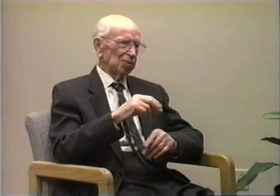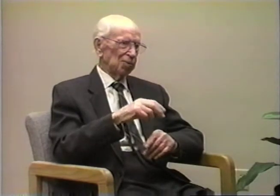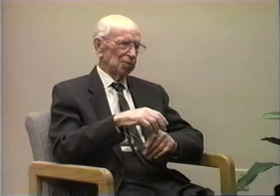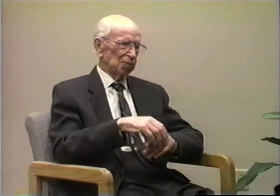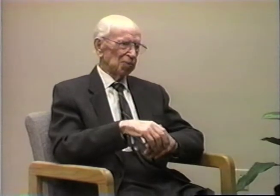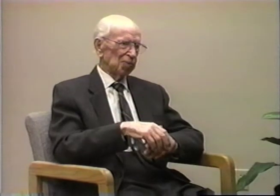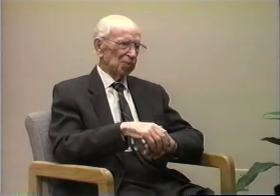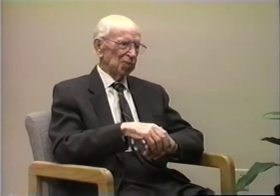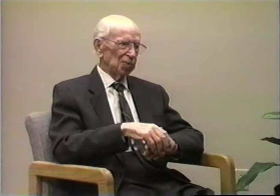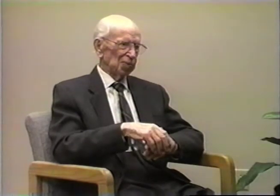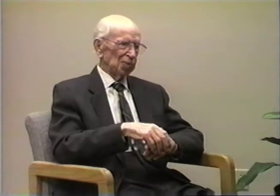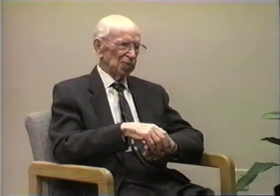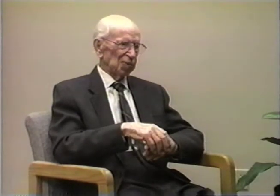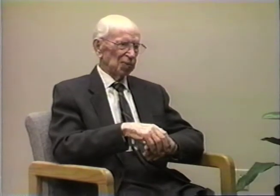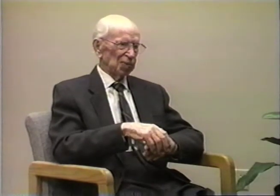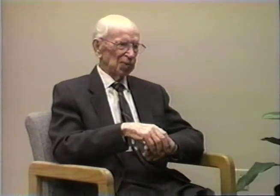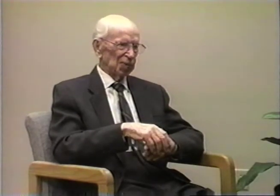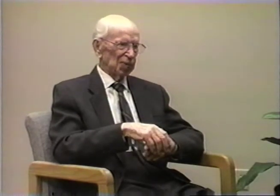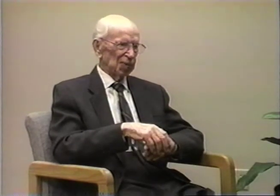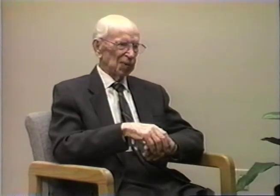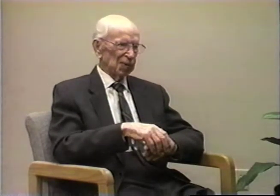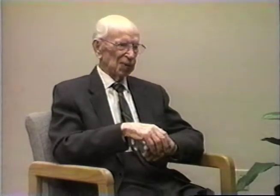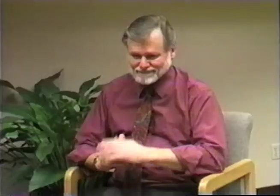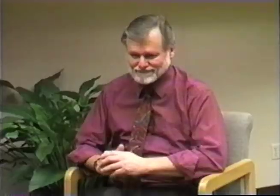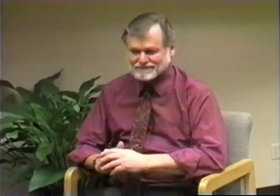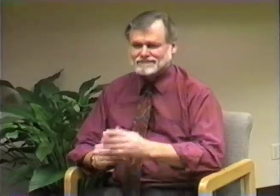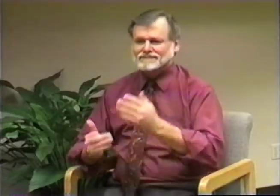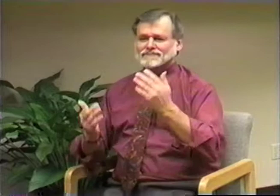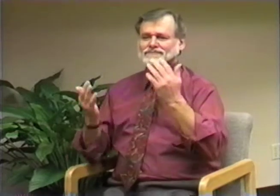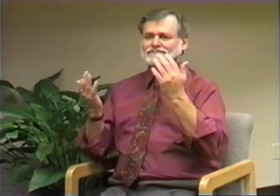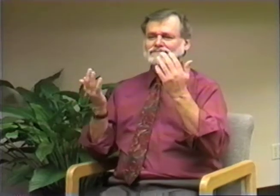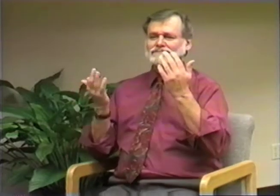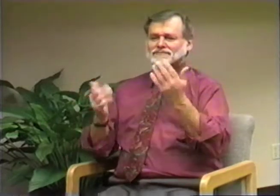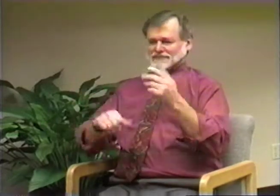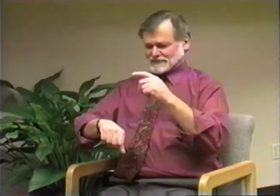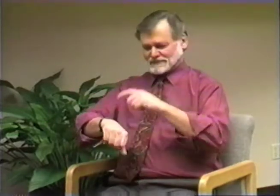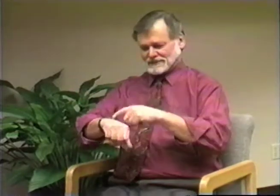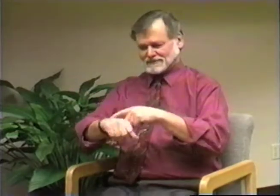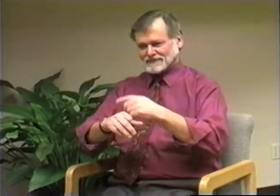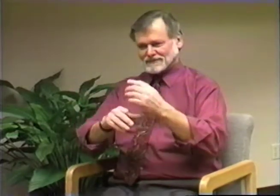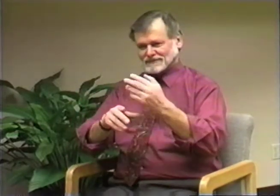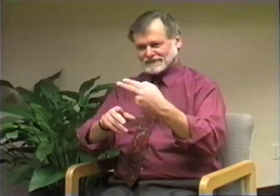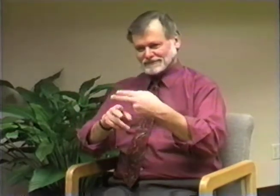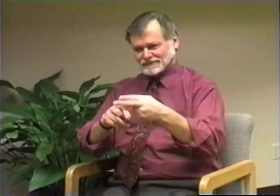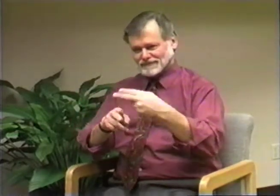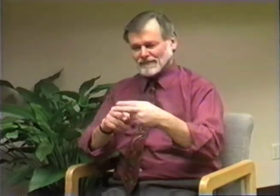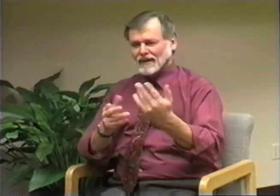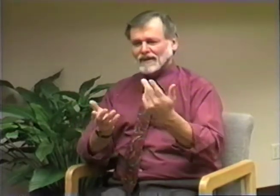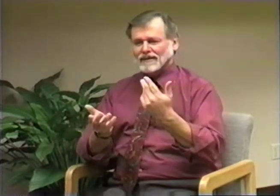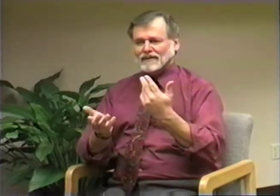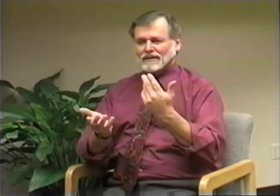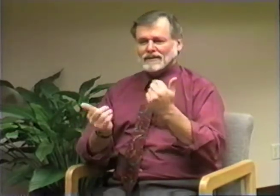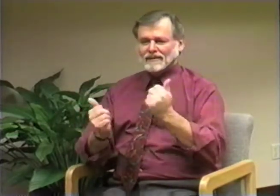to the Minnesota State Academy.